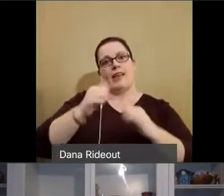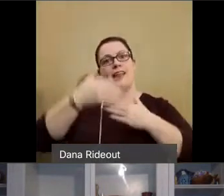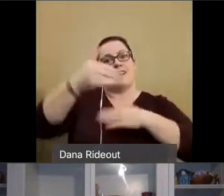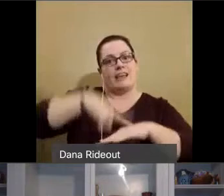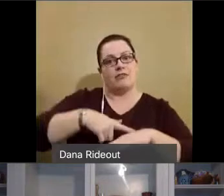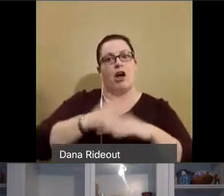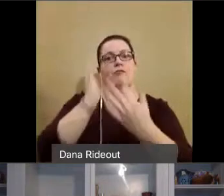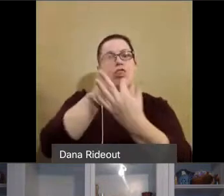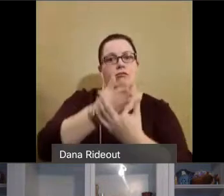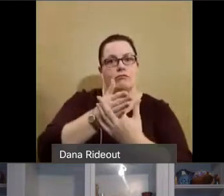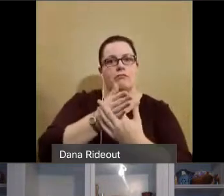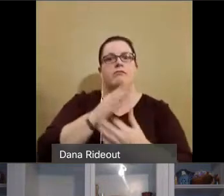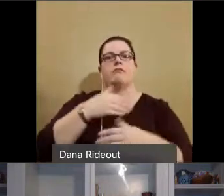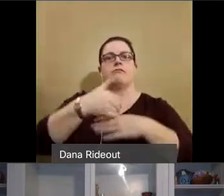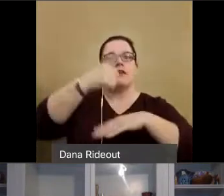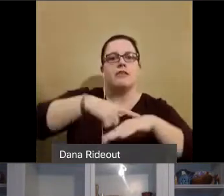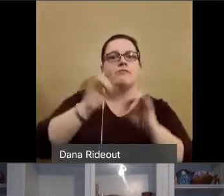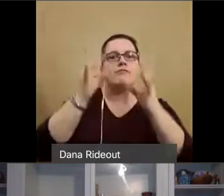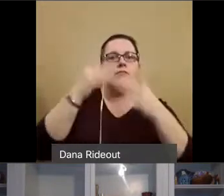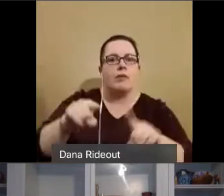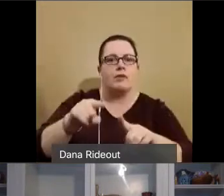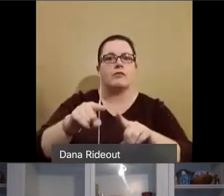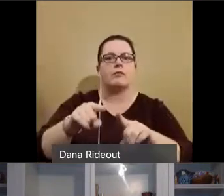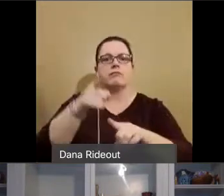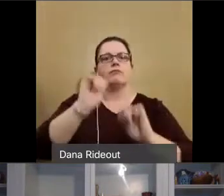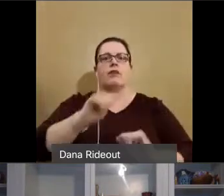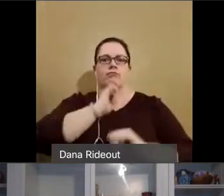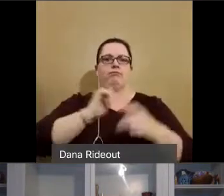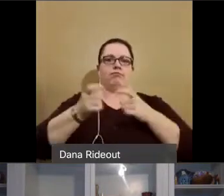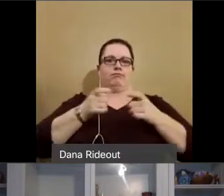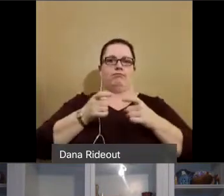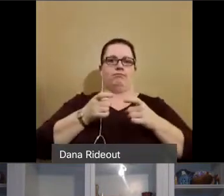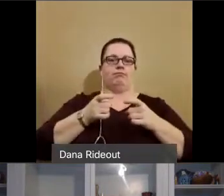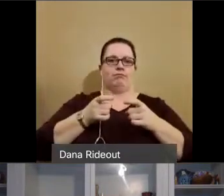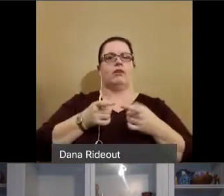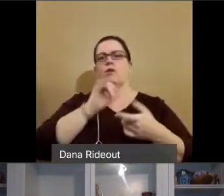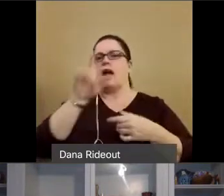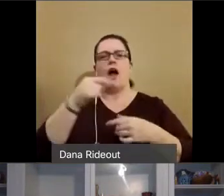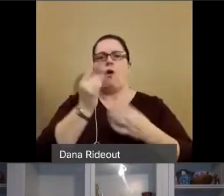With the next calamity around the corner, so it's not just about intervening with with cobit specifically.